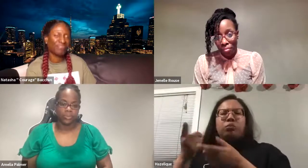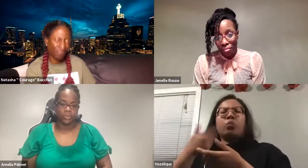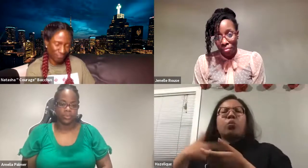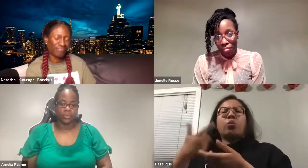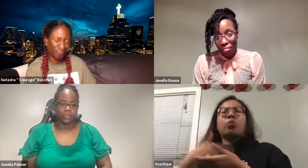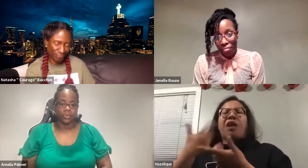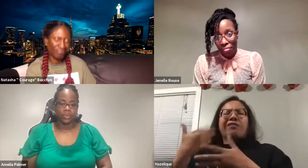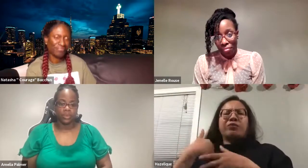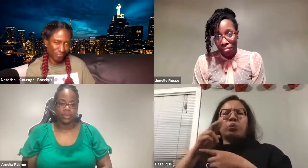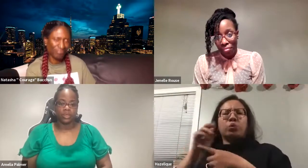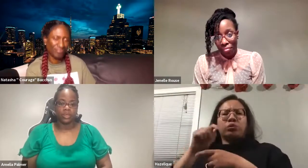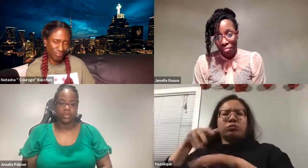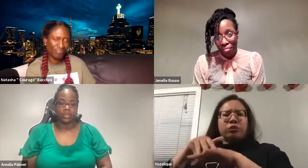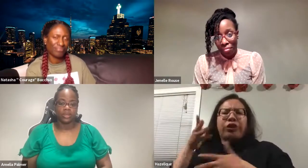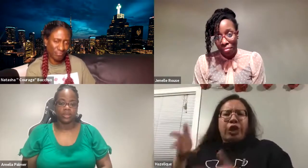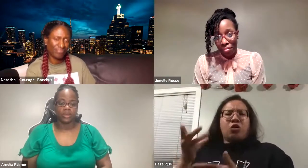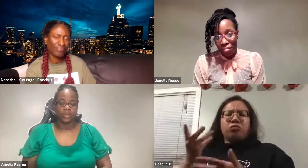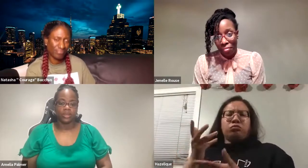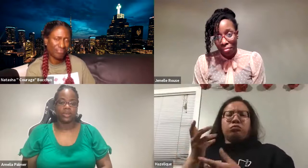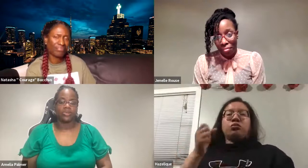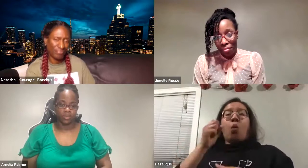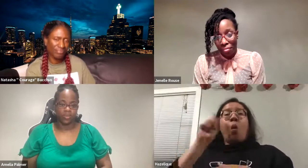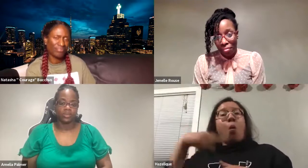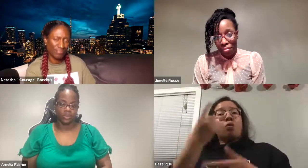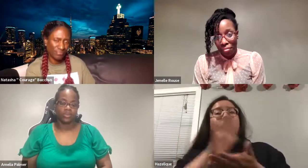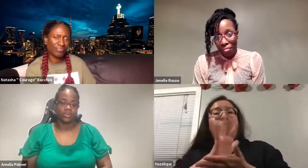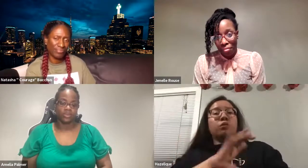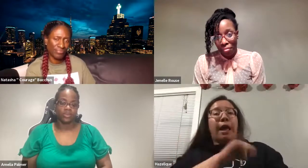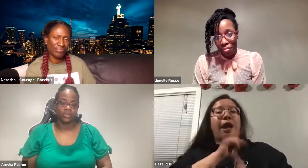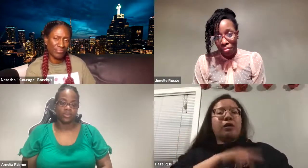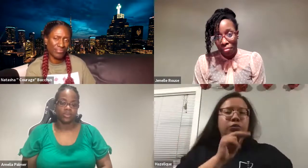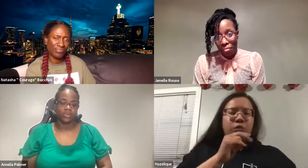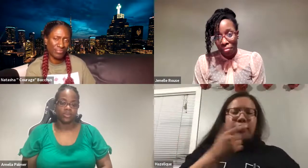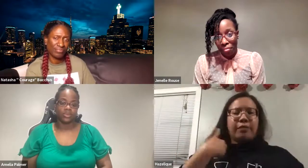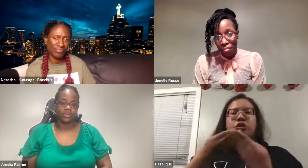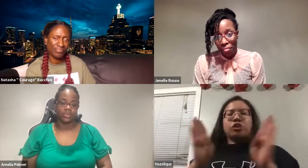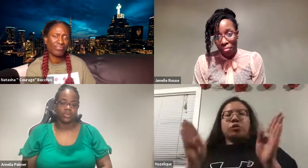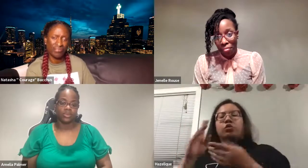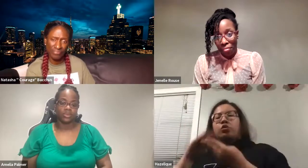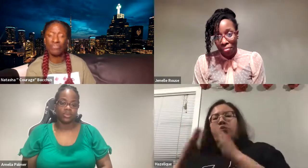through my family and my community and it's already there, it's embedded in our community